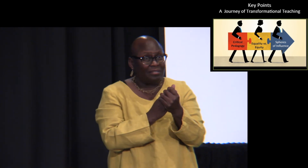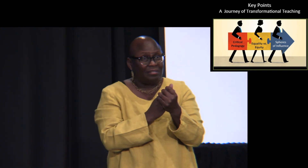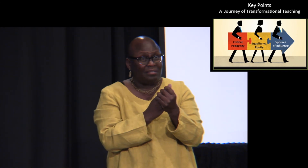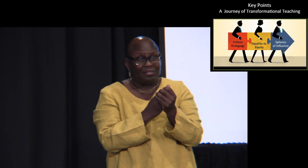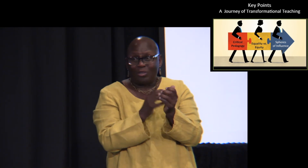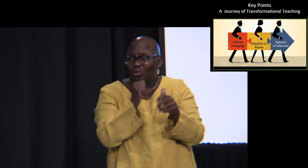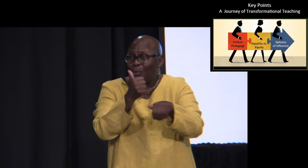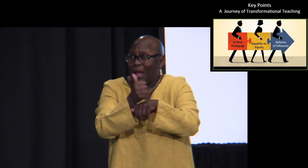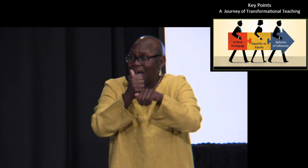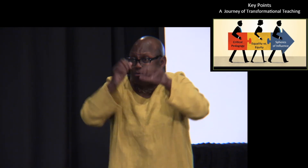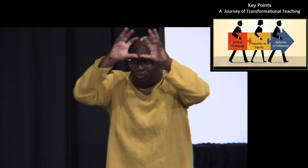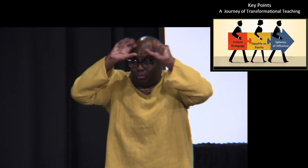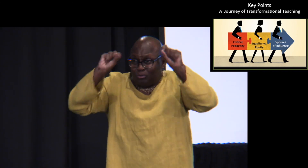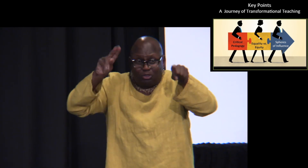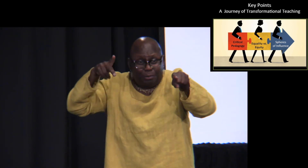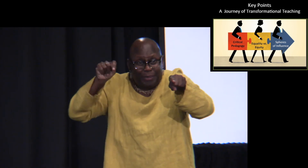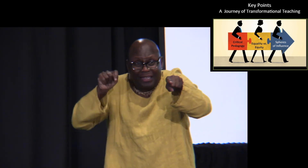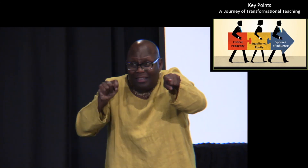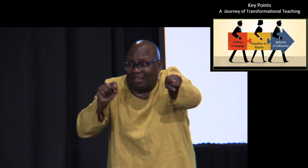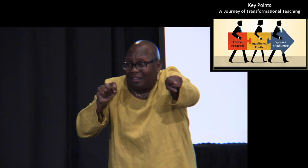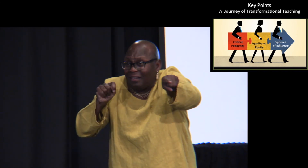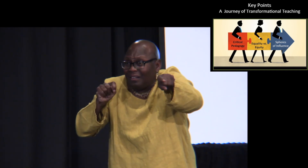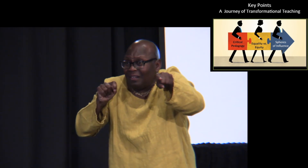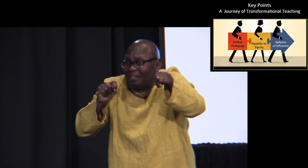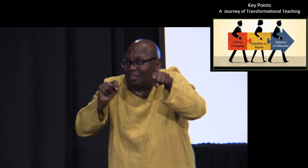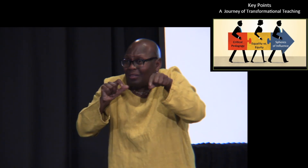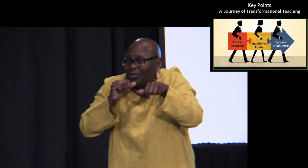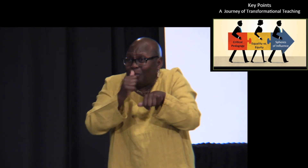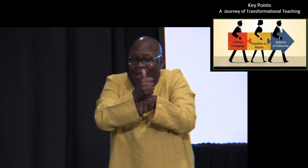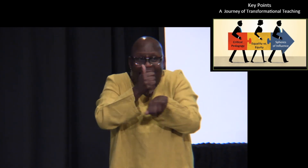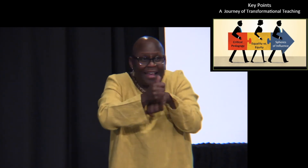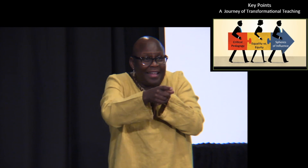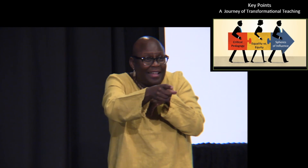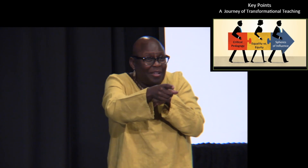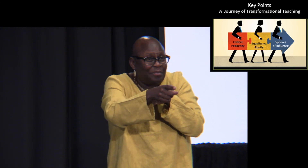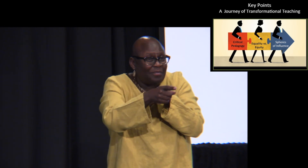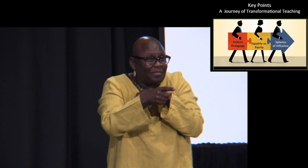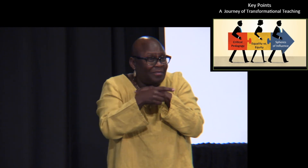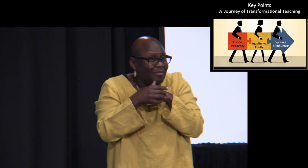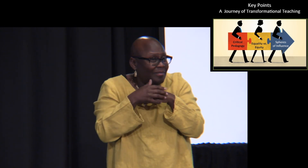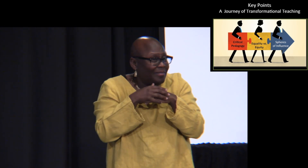Don't blame each other. Don't blame Anna for bringing me here.